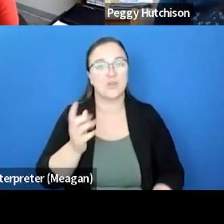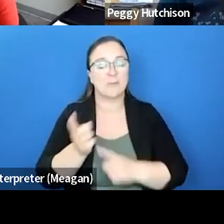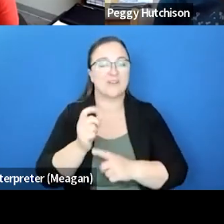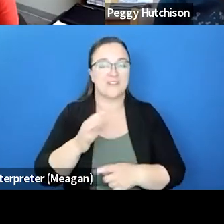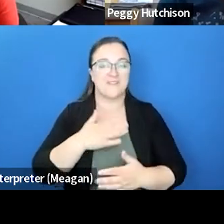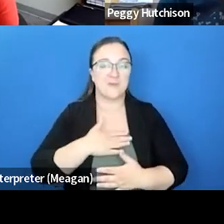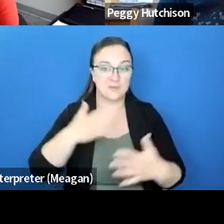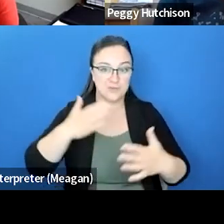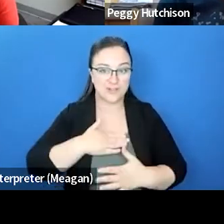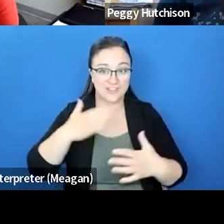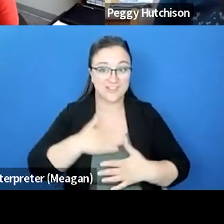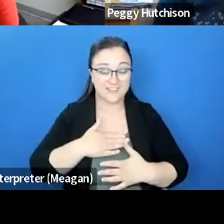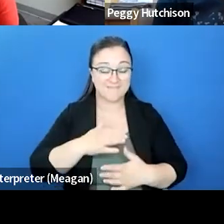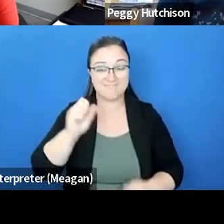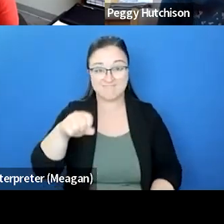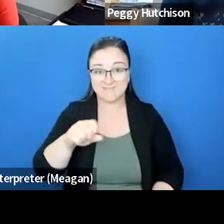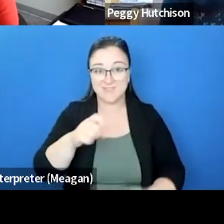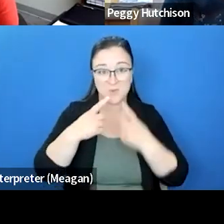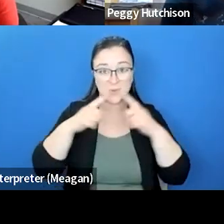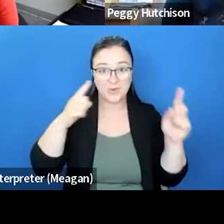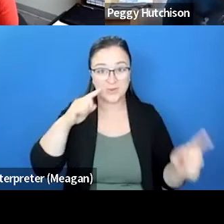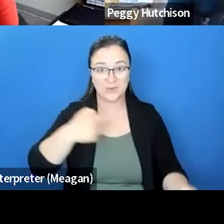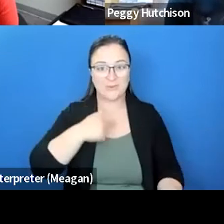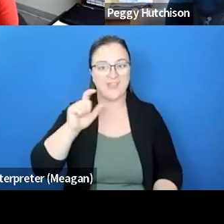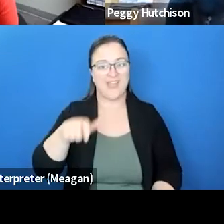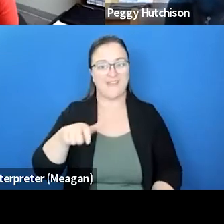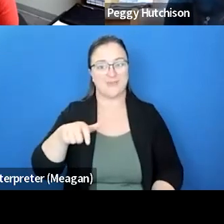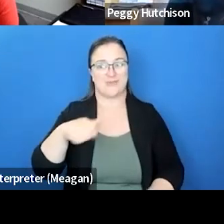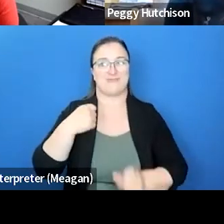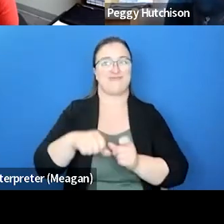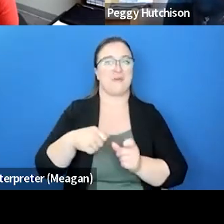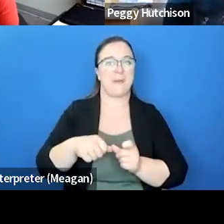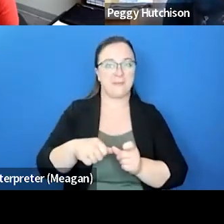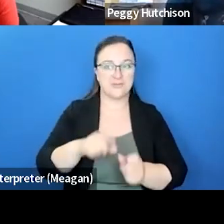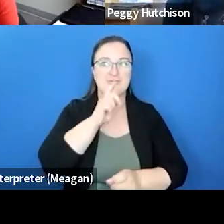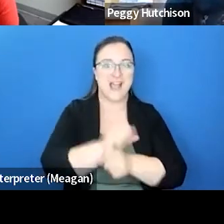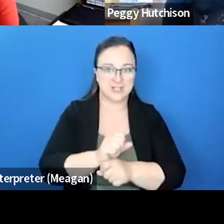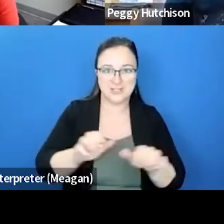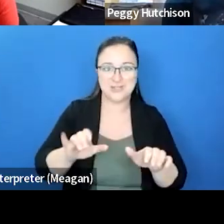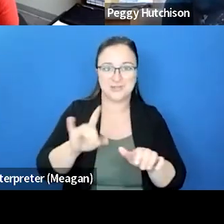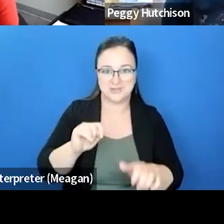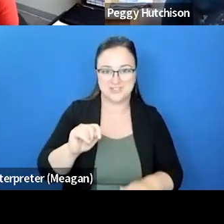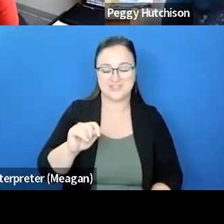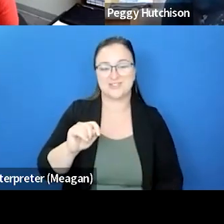actually does work for me. I just have to remember to do it. And so Denise's notion of putting your calendar